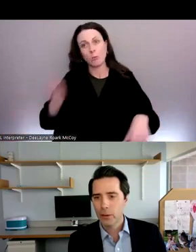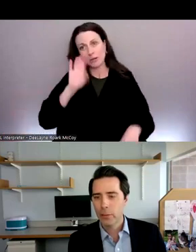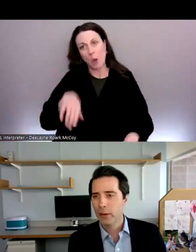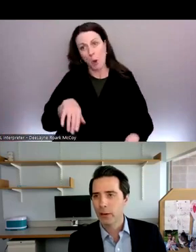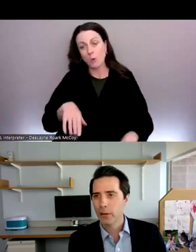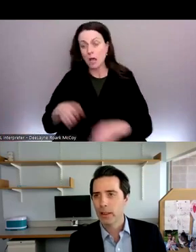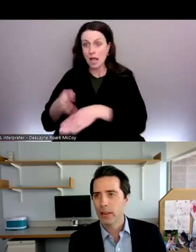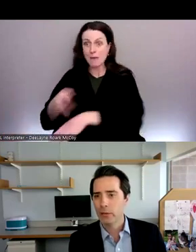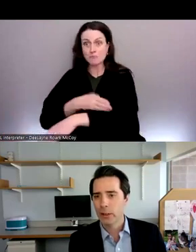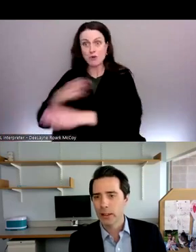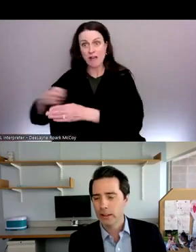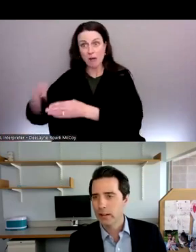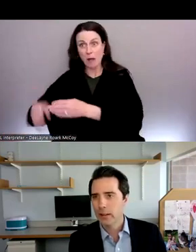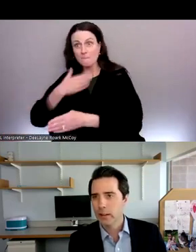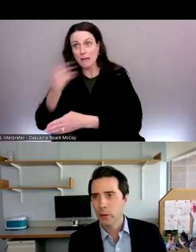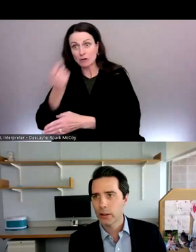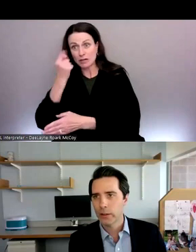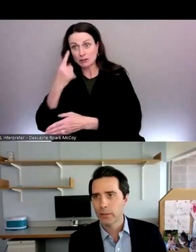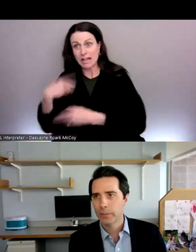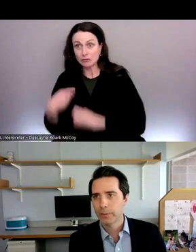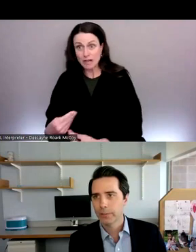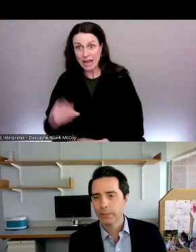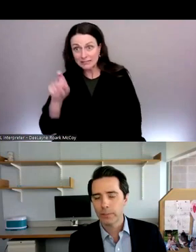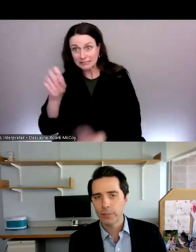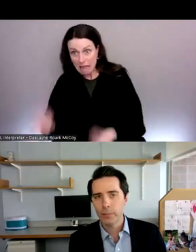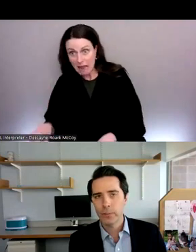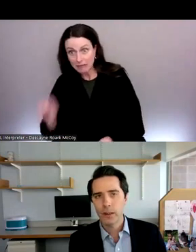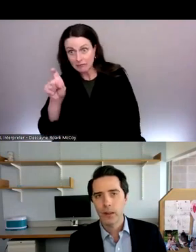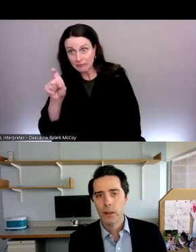with a better understanding of genetics is is the question